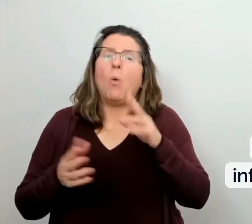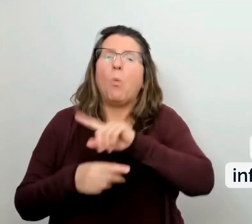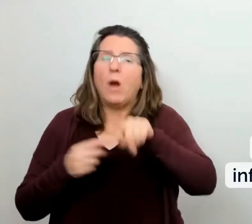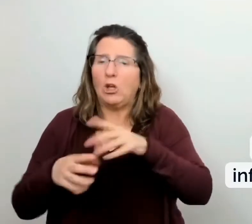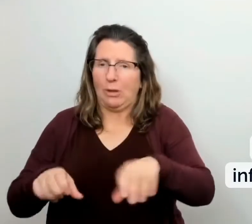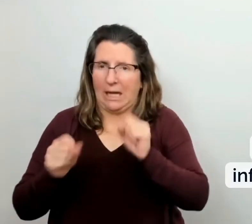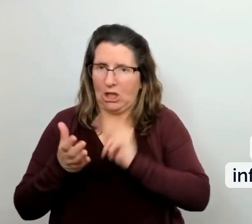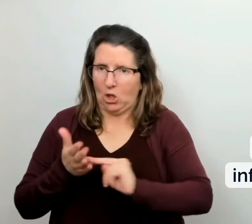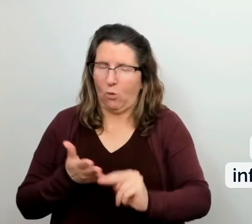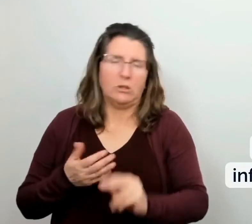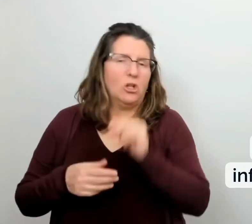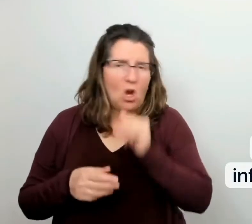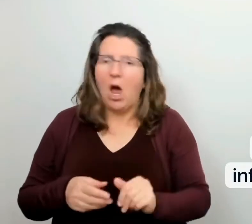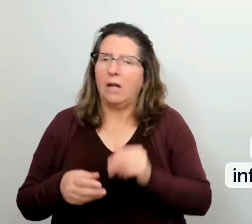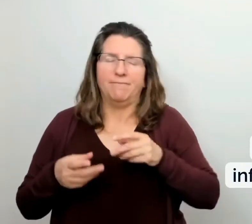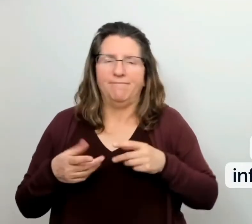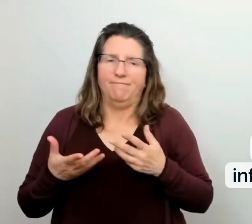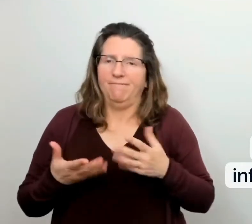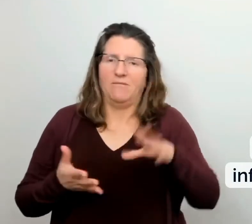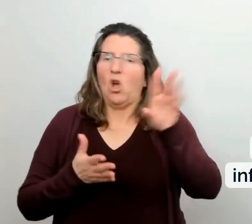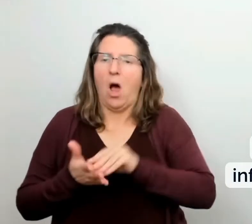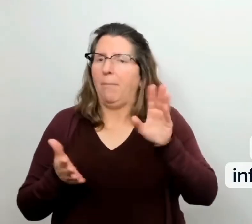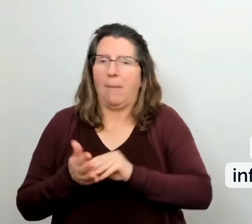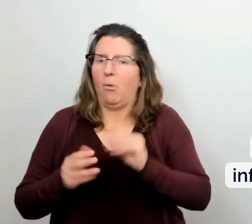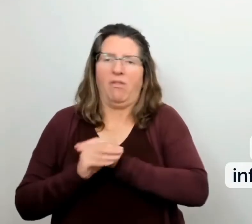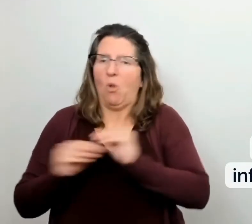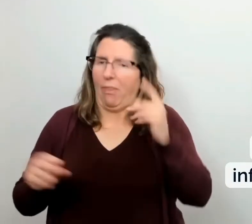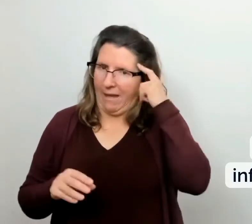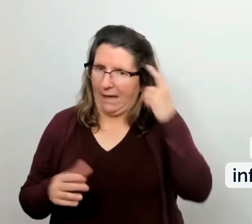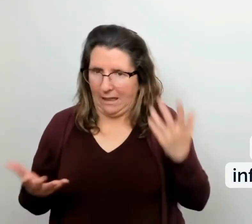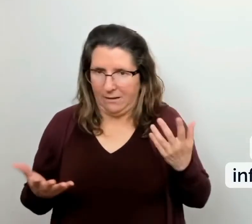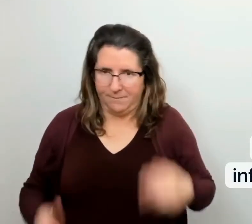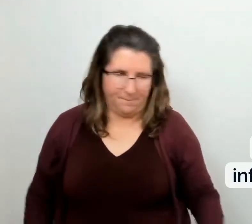The simple act of copying is not learning.